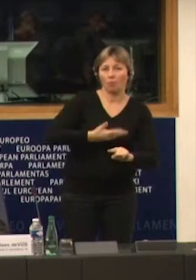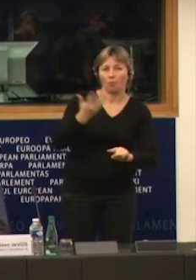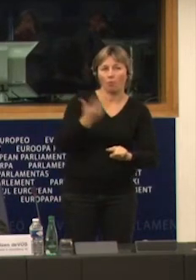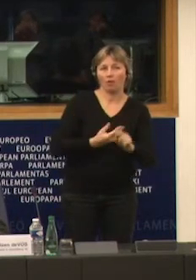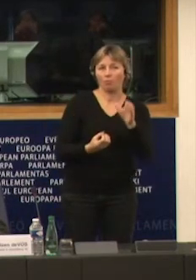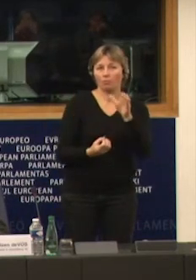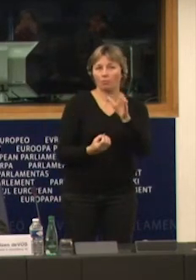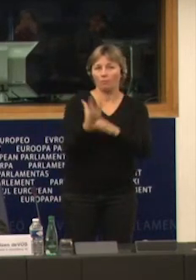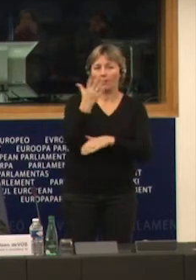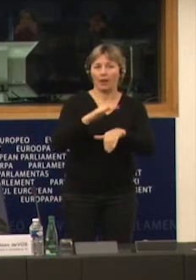I will share on active inclusion of young people with disabilities today. And focus on new development and policies. And on employment.